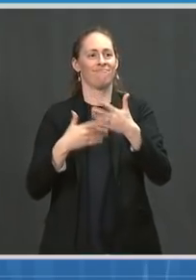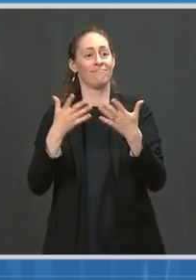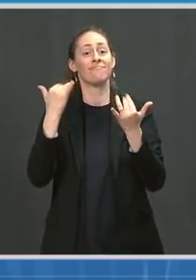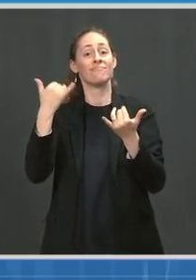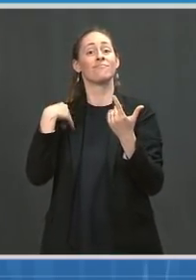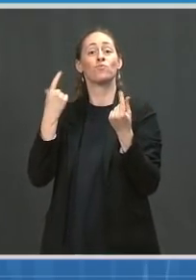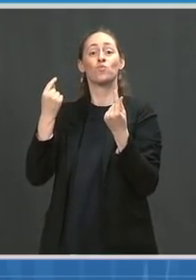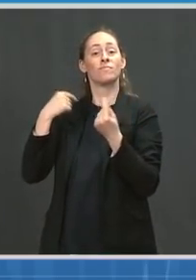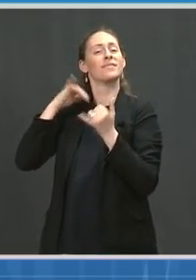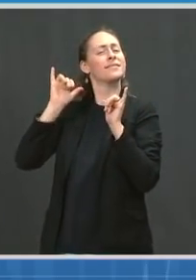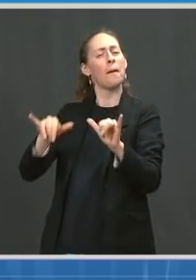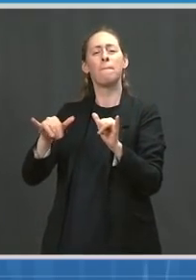as soon as it's available.